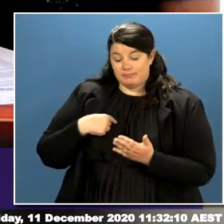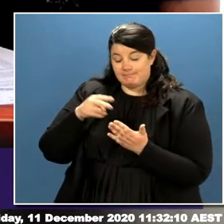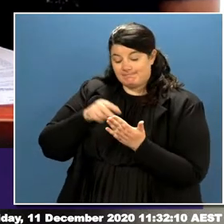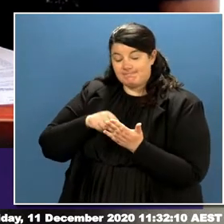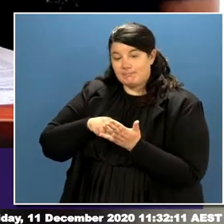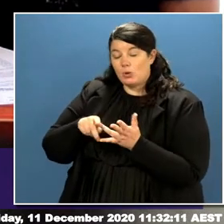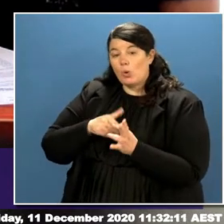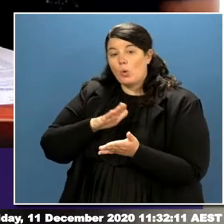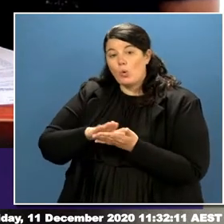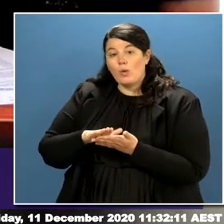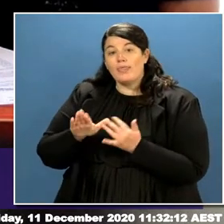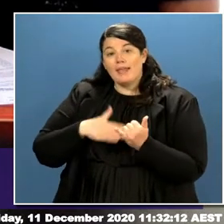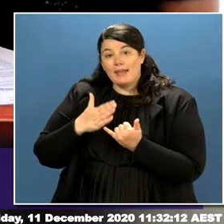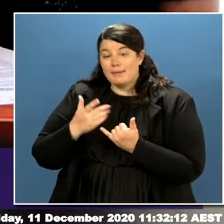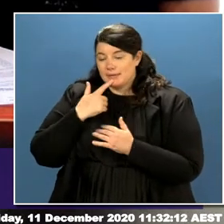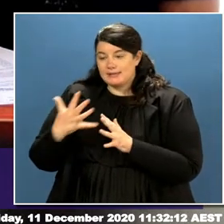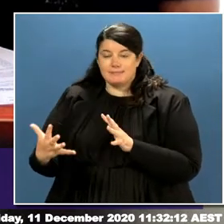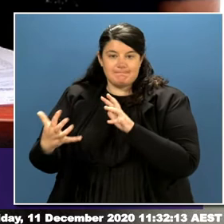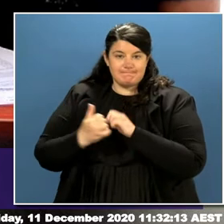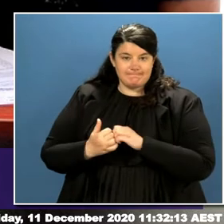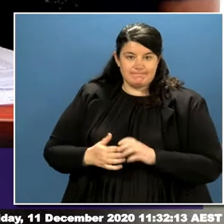At the end, please say yes or I do.